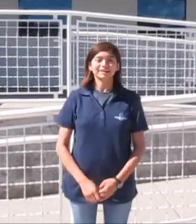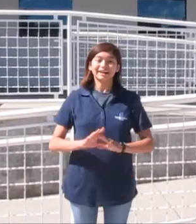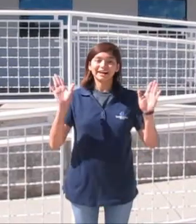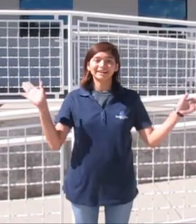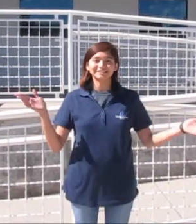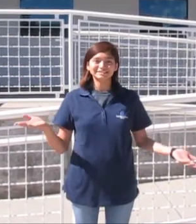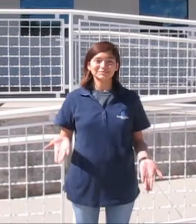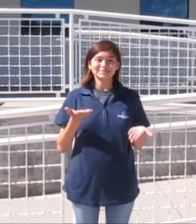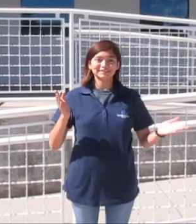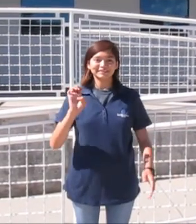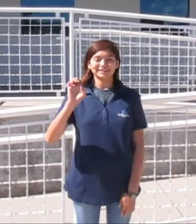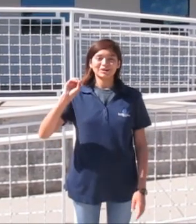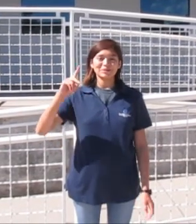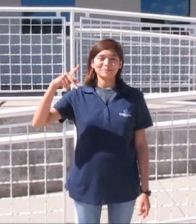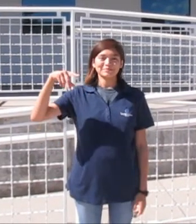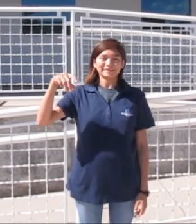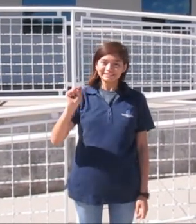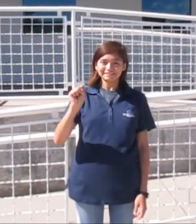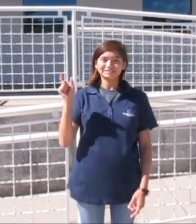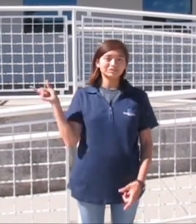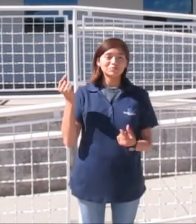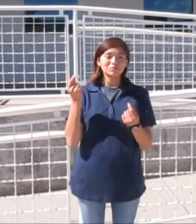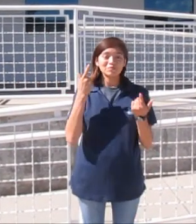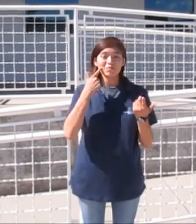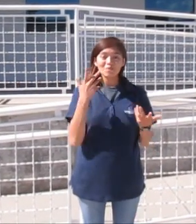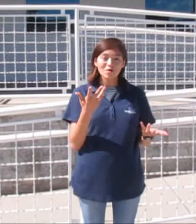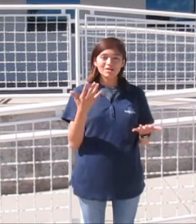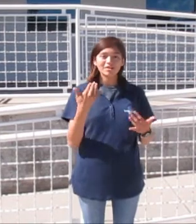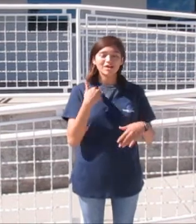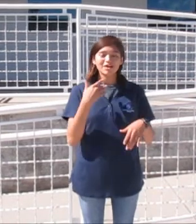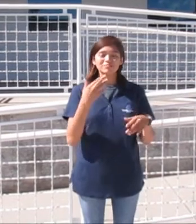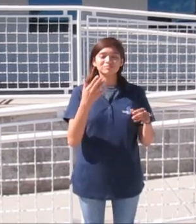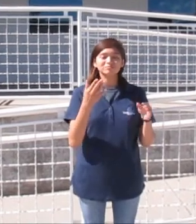Hi, EOPS (and CARE/LINC) office! (outside the Administration building) They can do what?